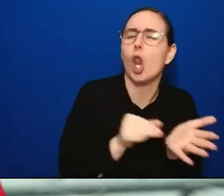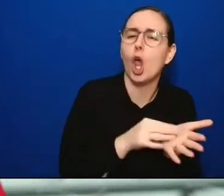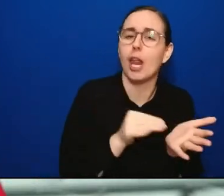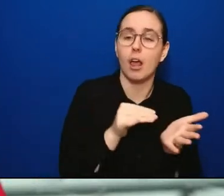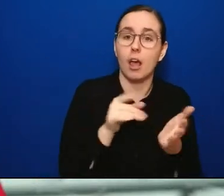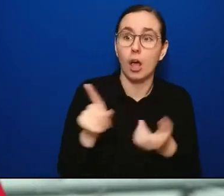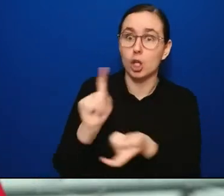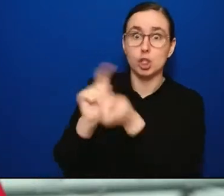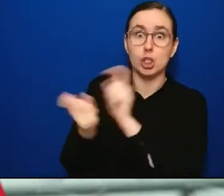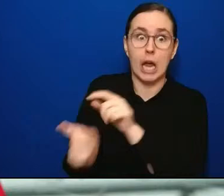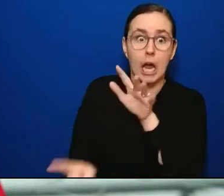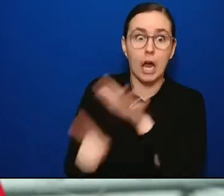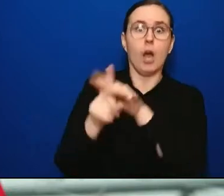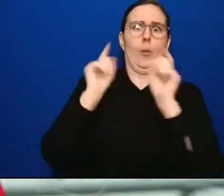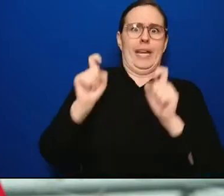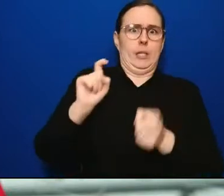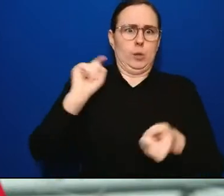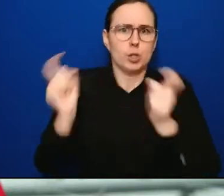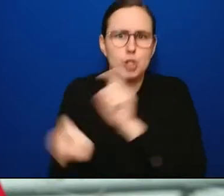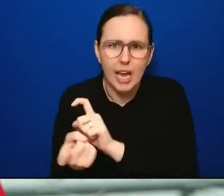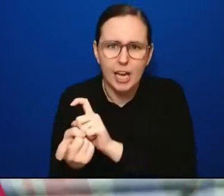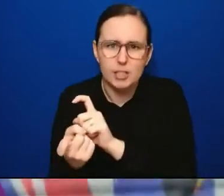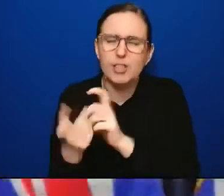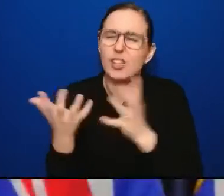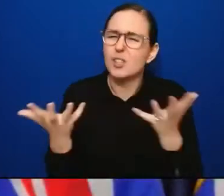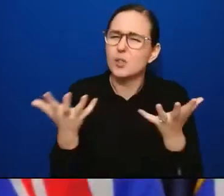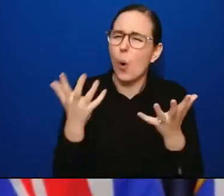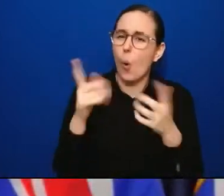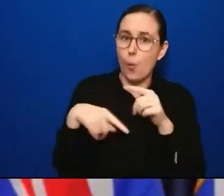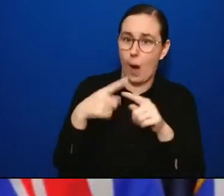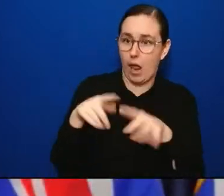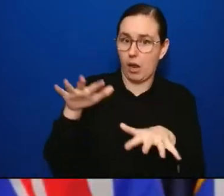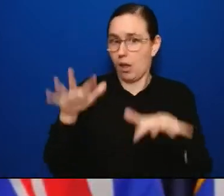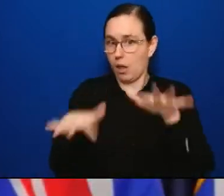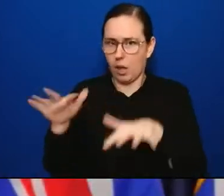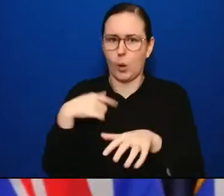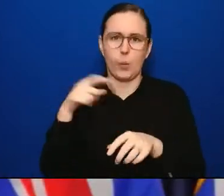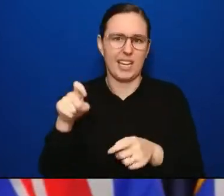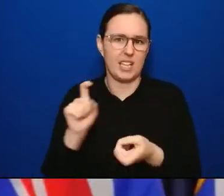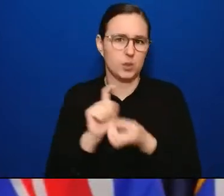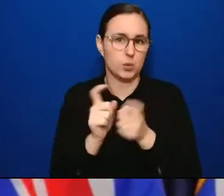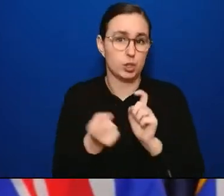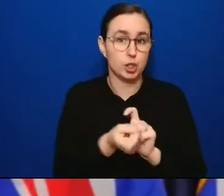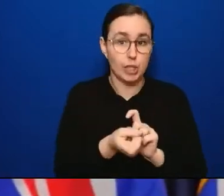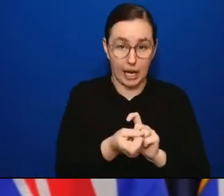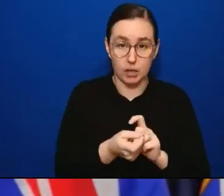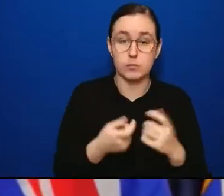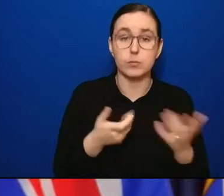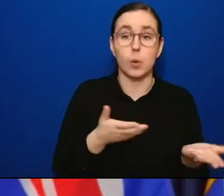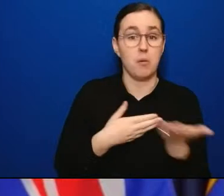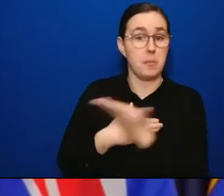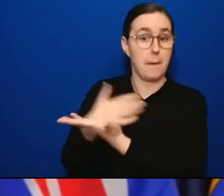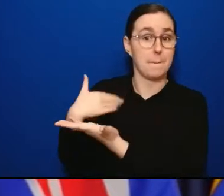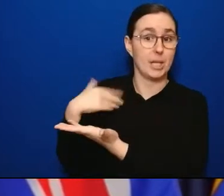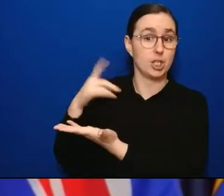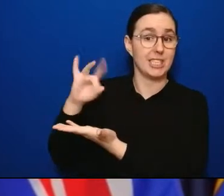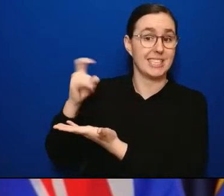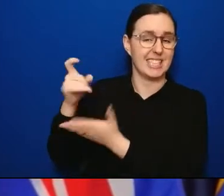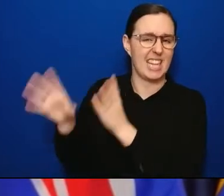to adapt to And now over to Minister Dicks just to say that